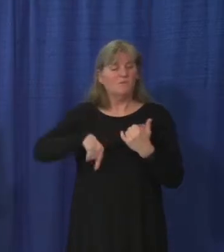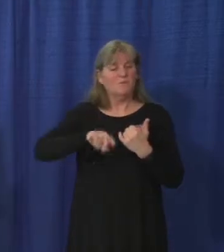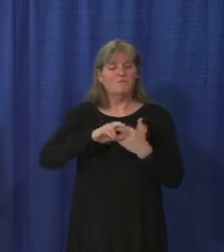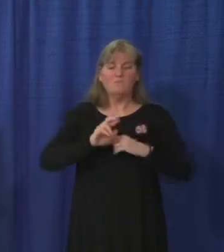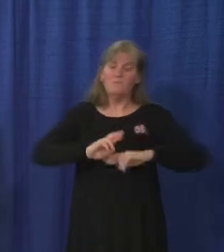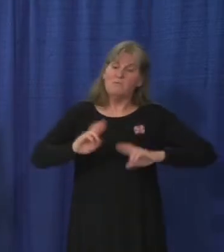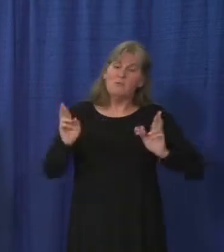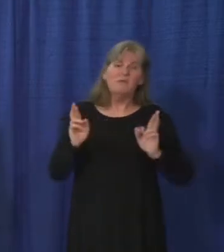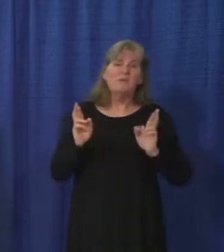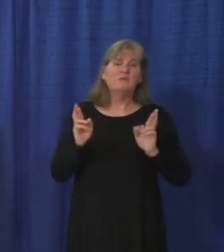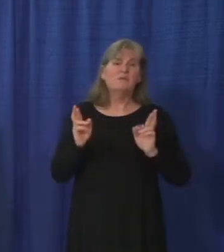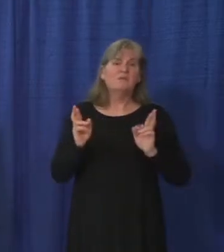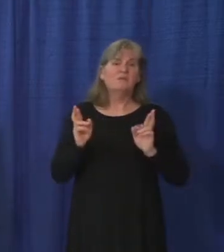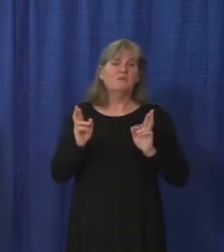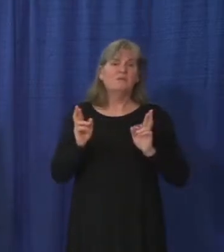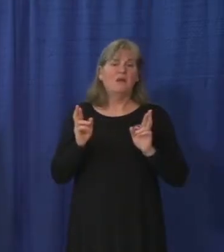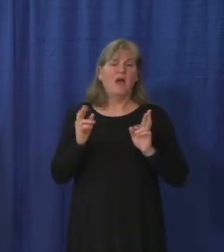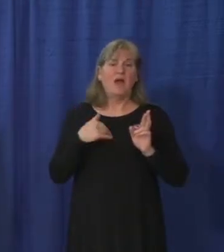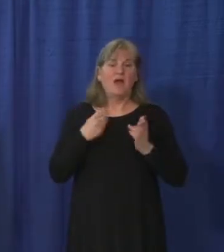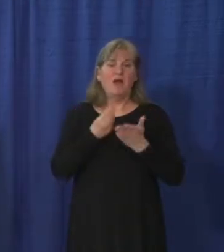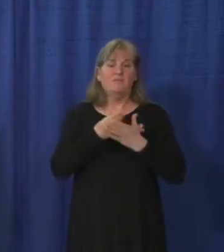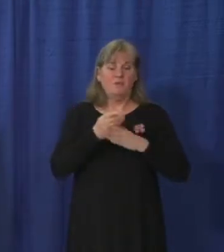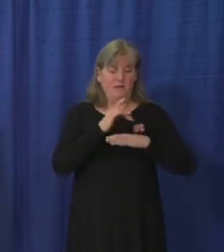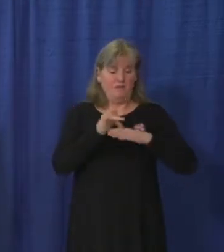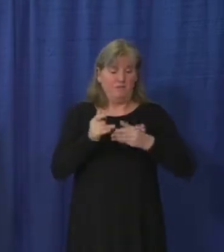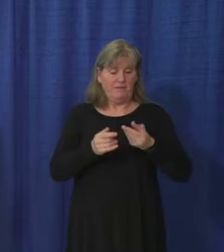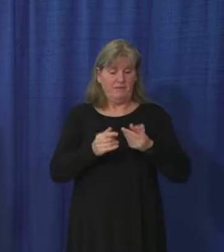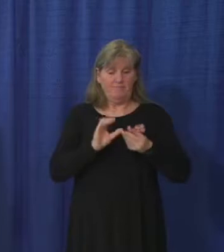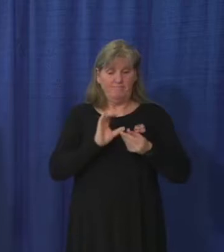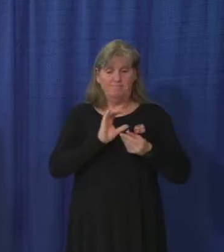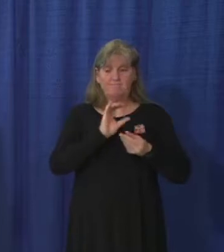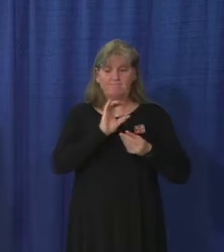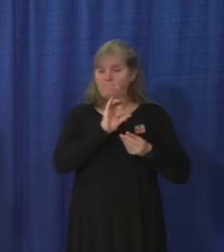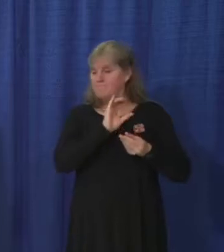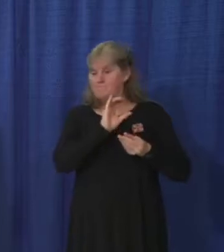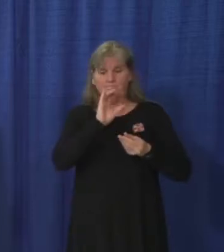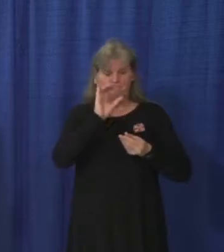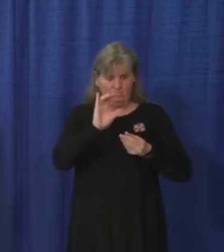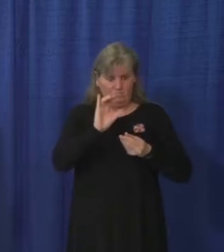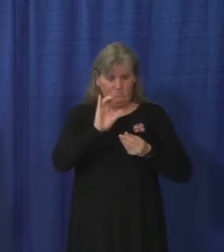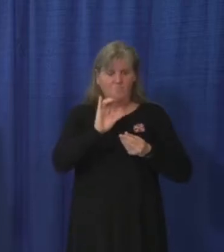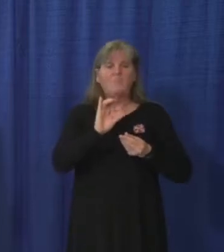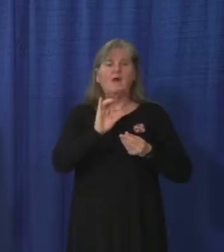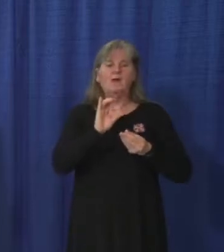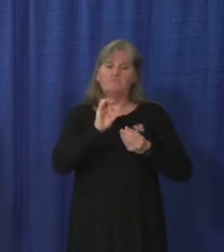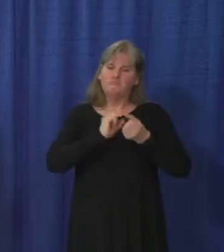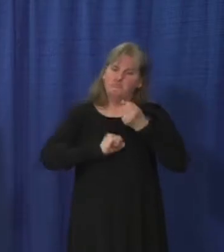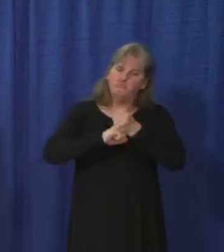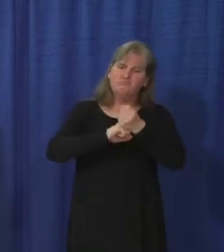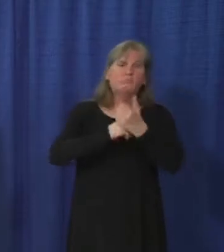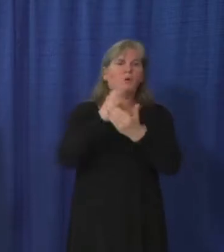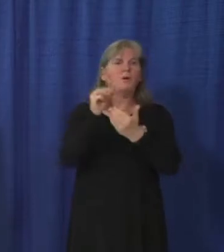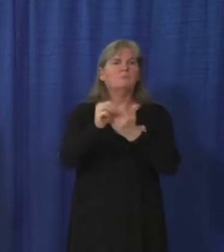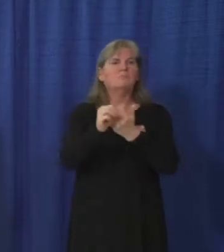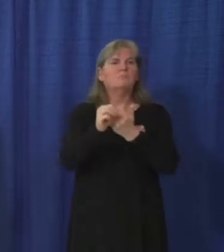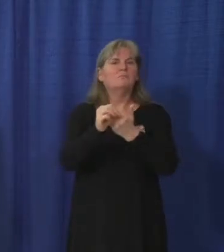are in place and to ignite the plans that have been worked on and said that is part of what we are sharing today and I think